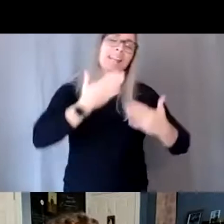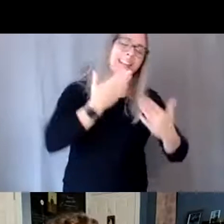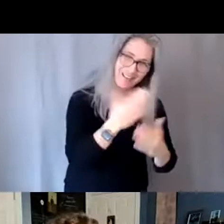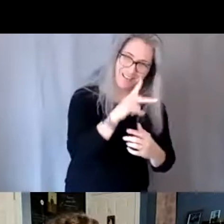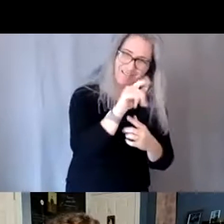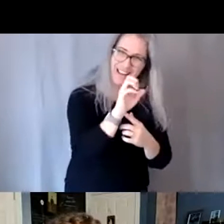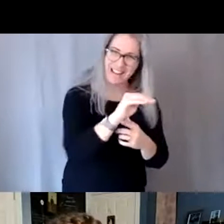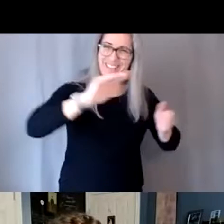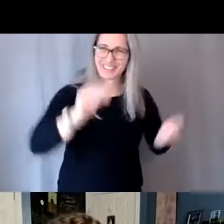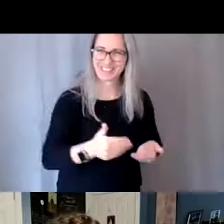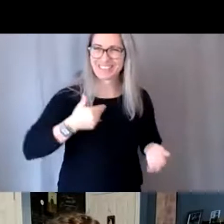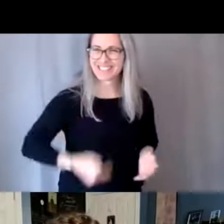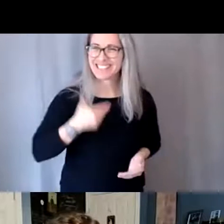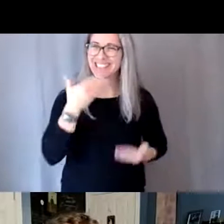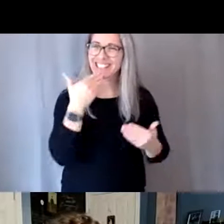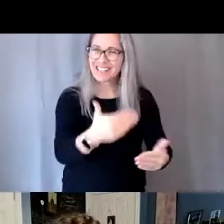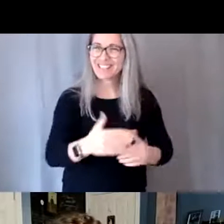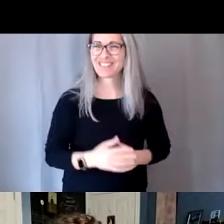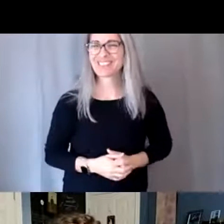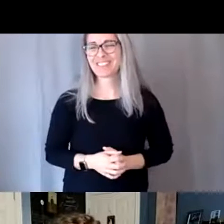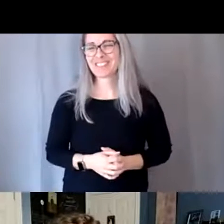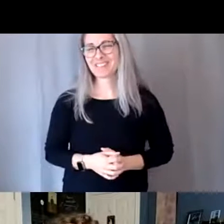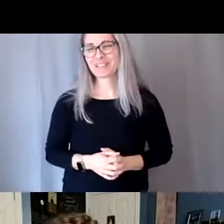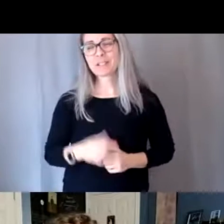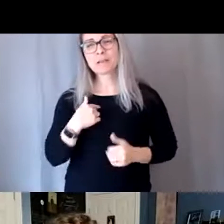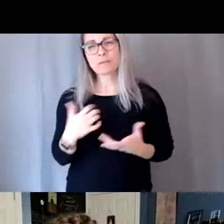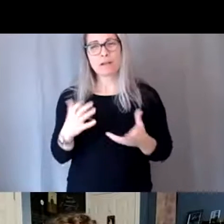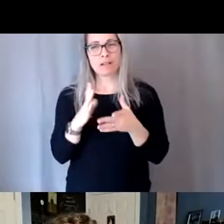introduction I will mention as well that my